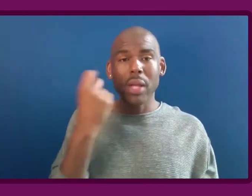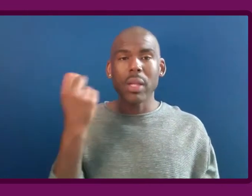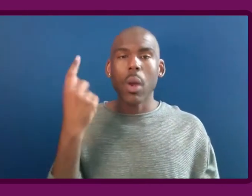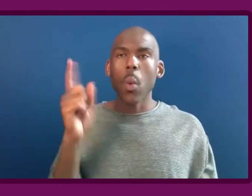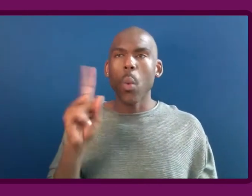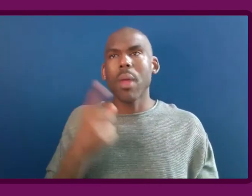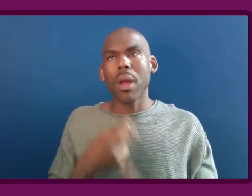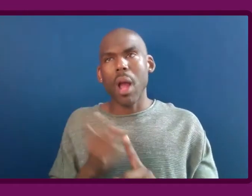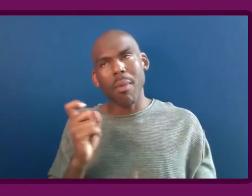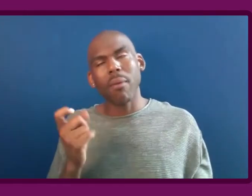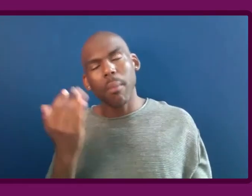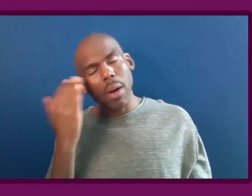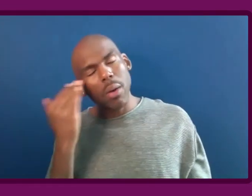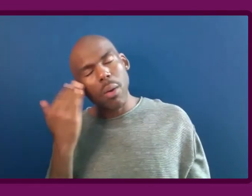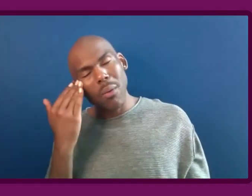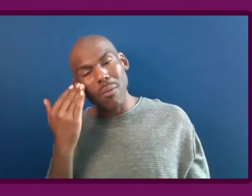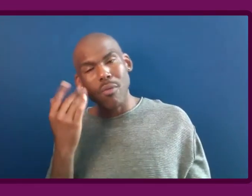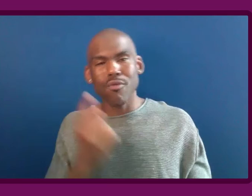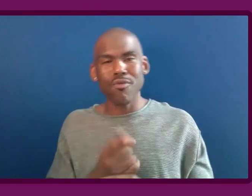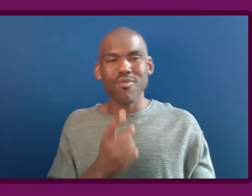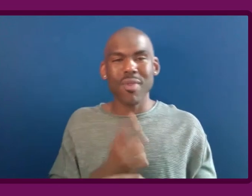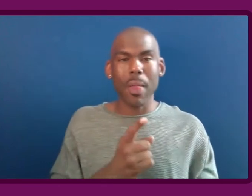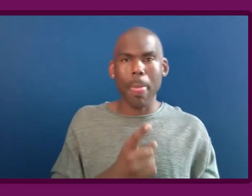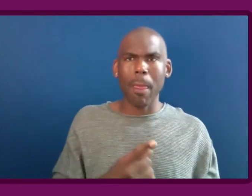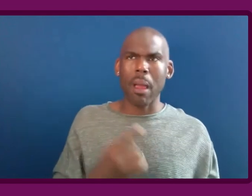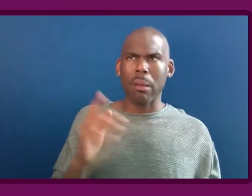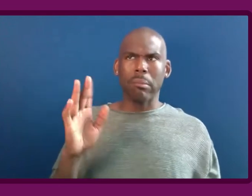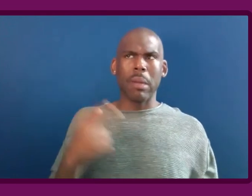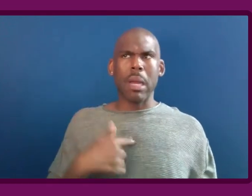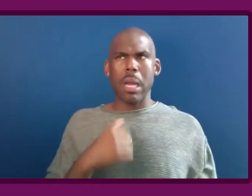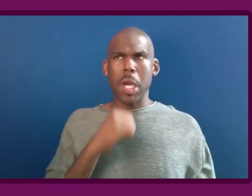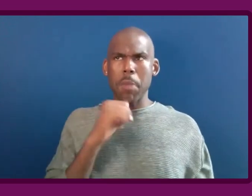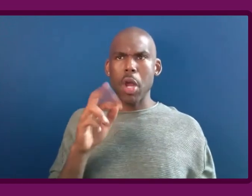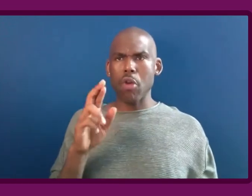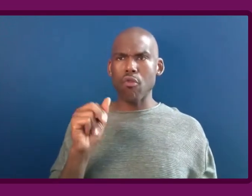You understand where they're coming from. They're like, "I'm trying to tell you that I'm not racist." Ashley Inkumsah: